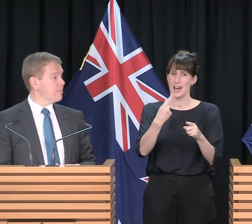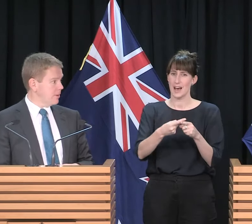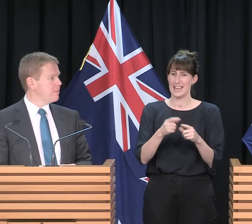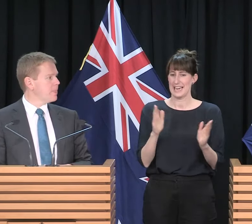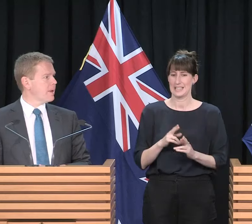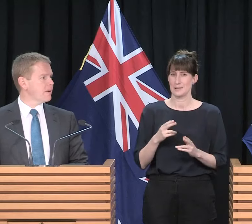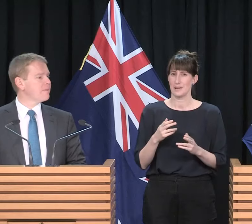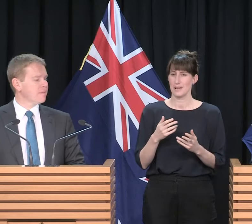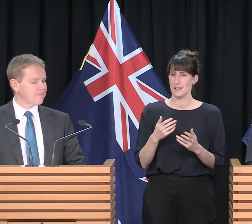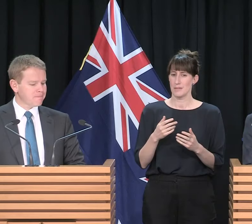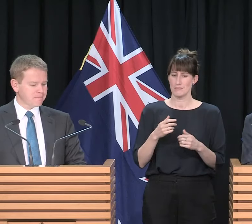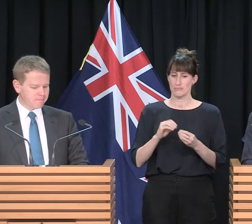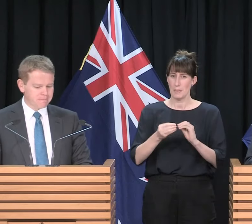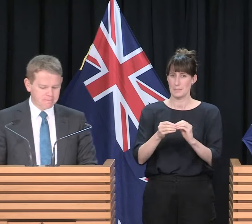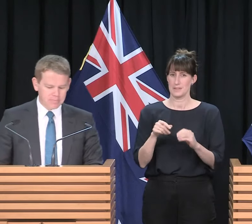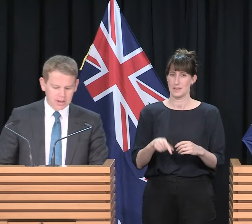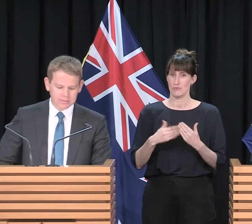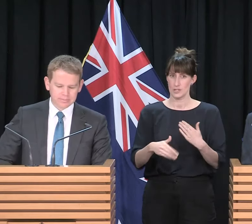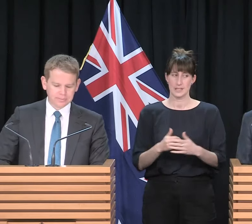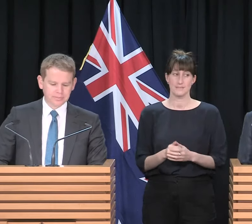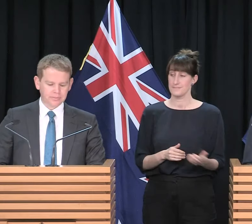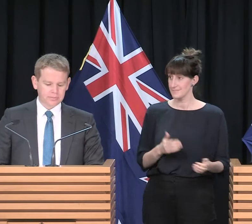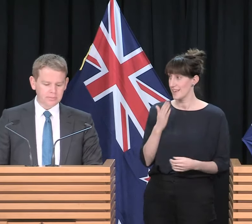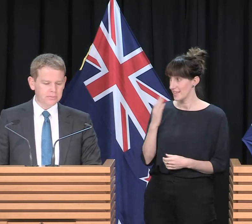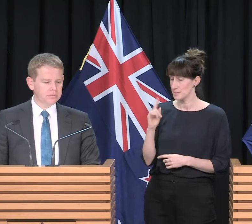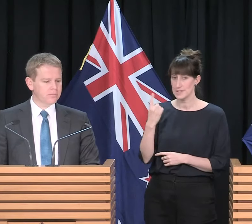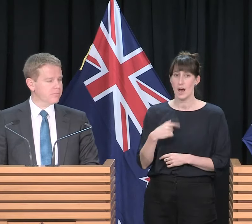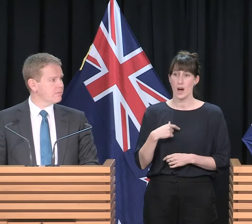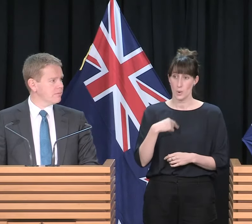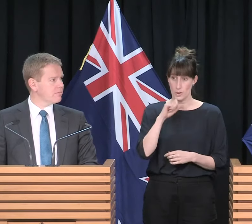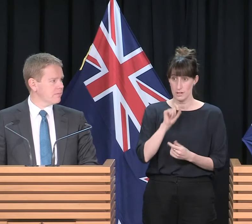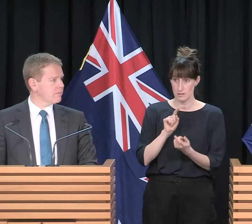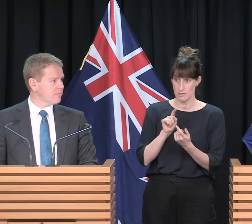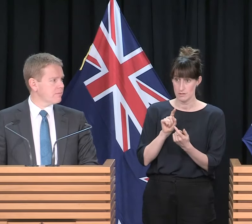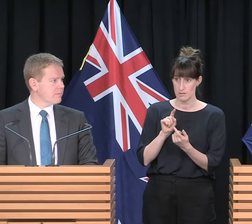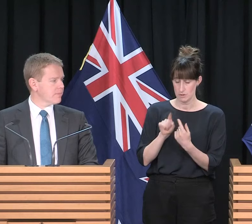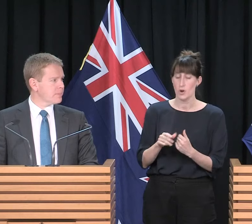would accept and use the cards if we were to roll them out more widely. A decision on